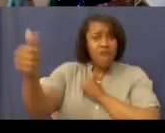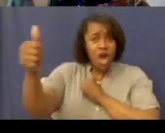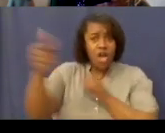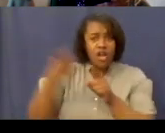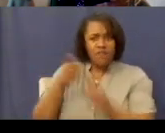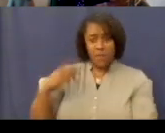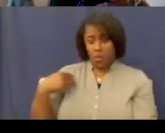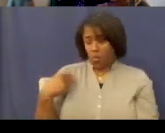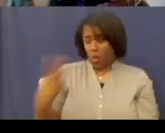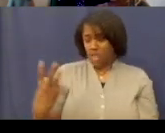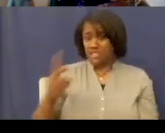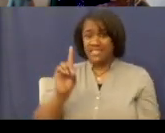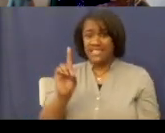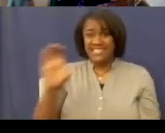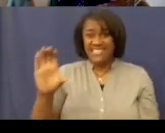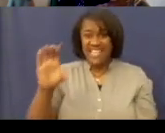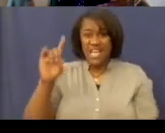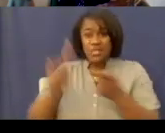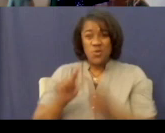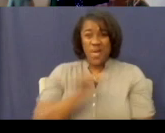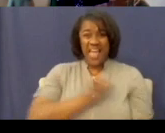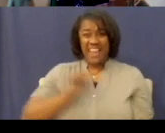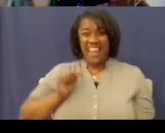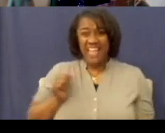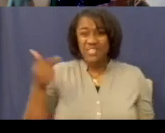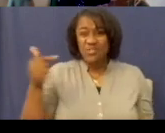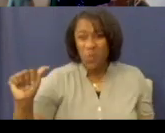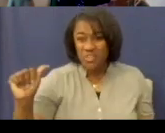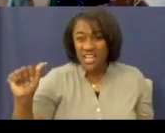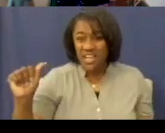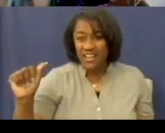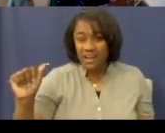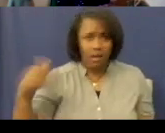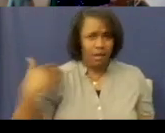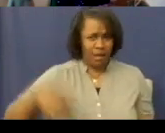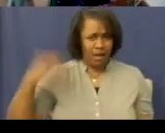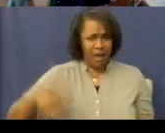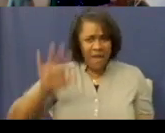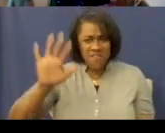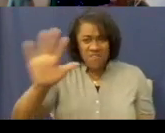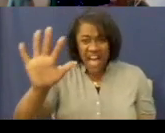to Atlanta, Georgia. That's about 550 miles.